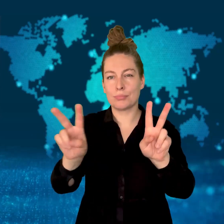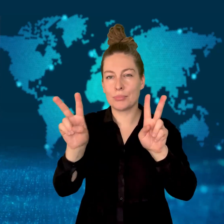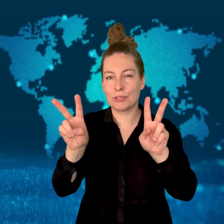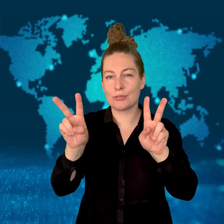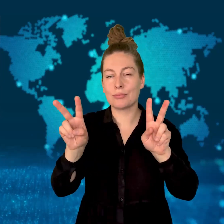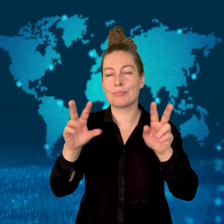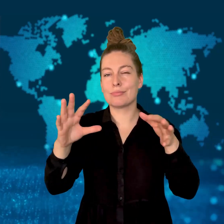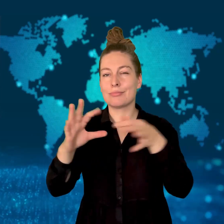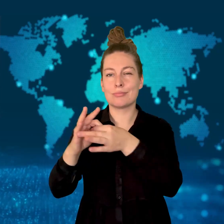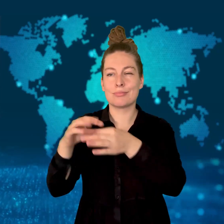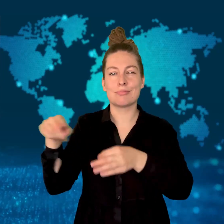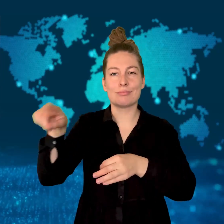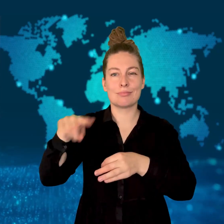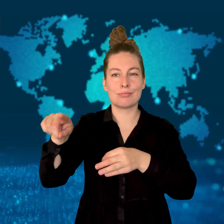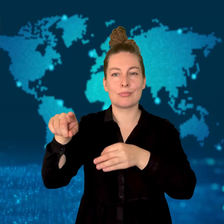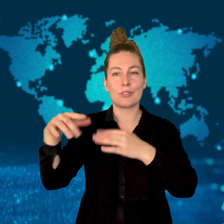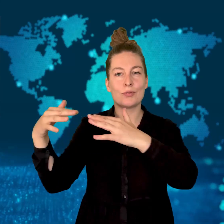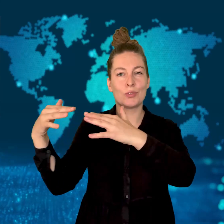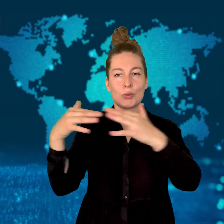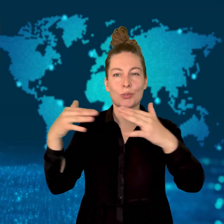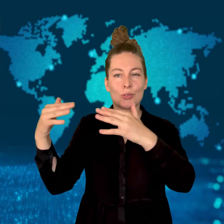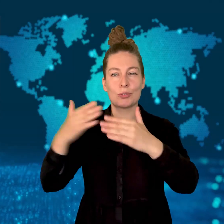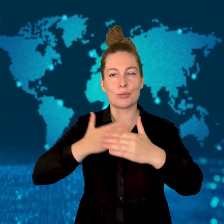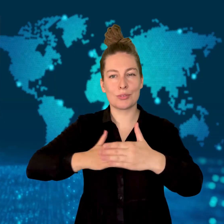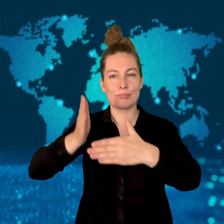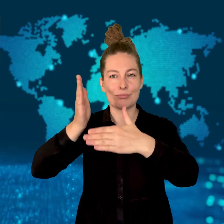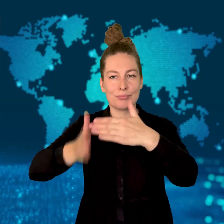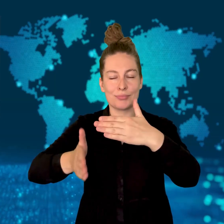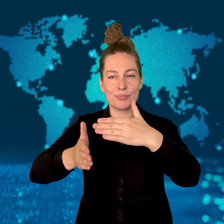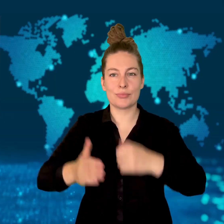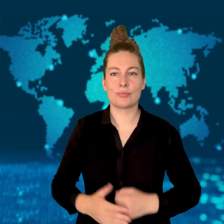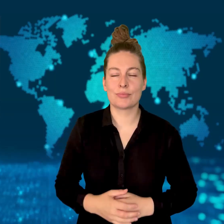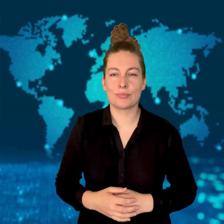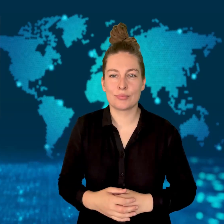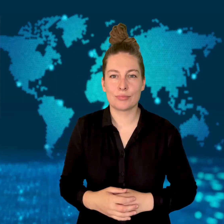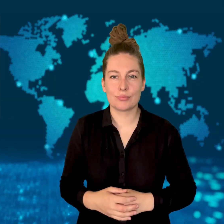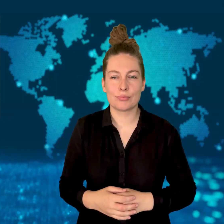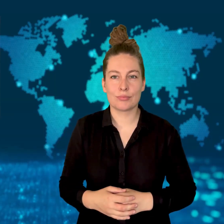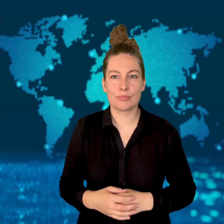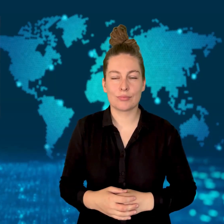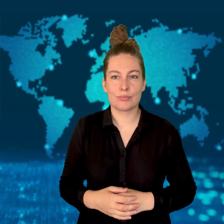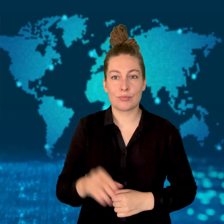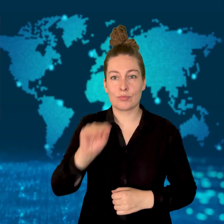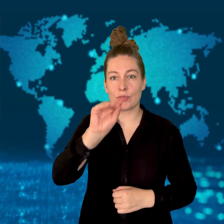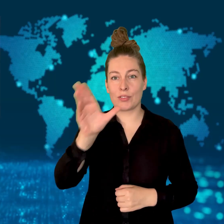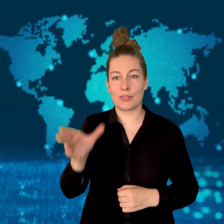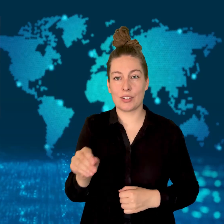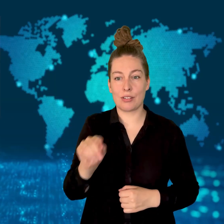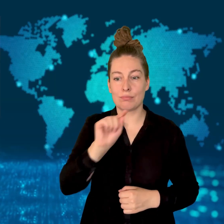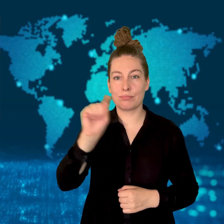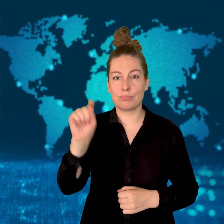Seven leaders of African countries traveled to Ukraine on Friday